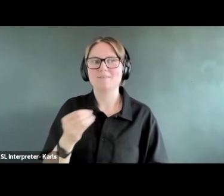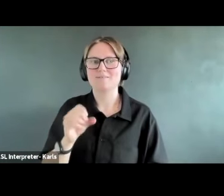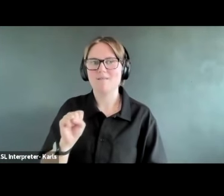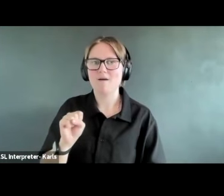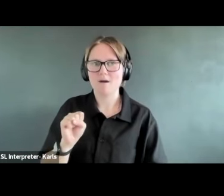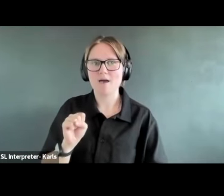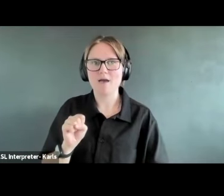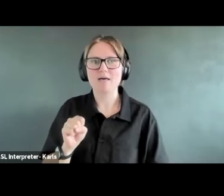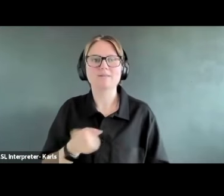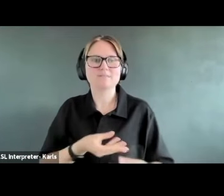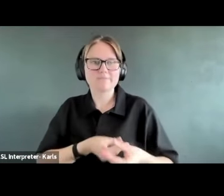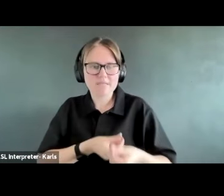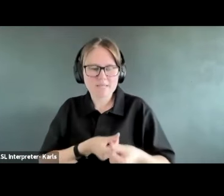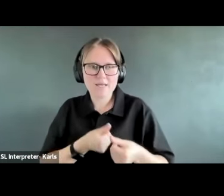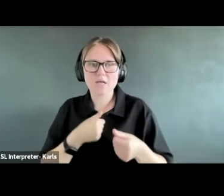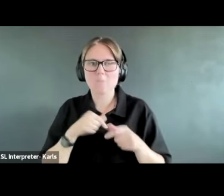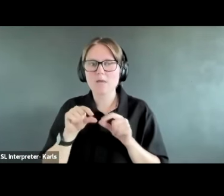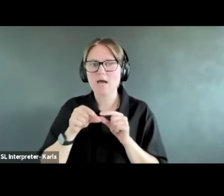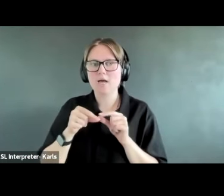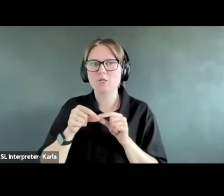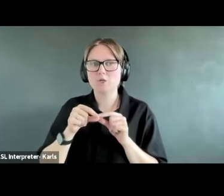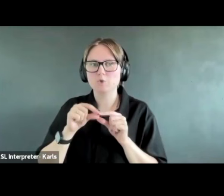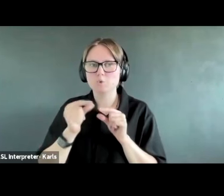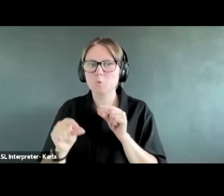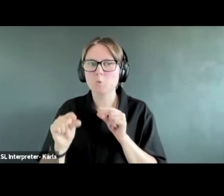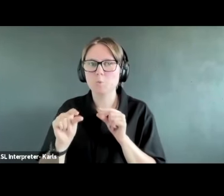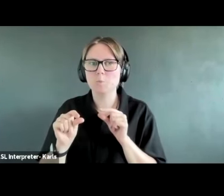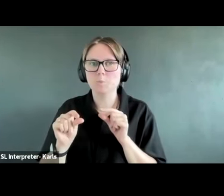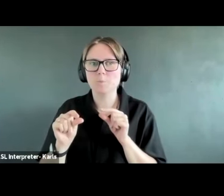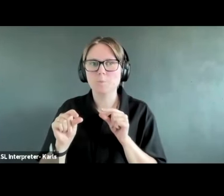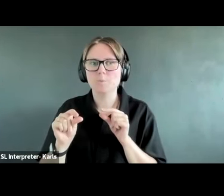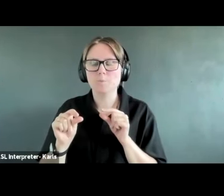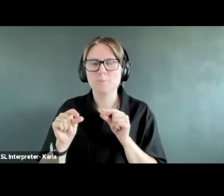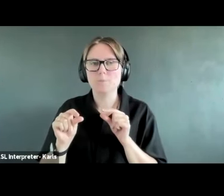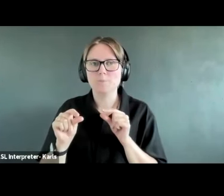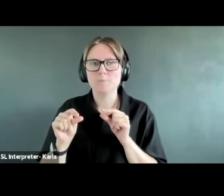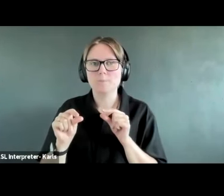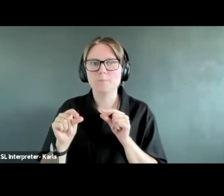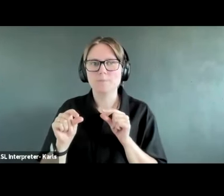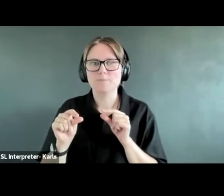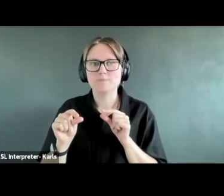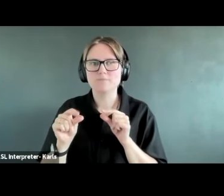tube for him to be able to get more milk while he